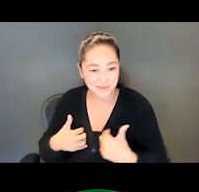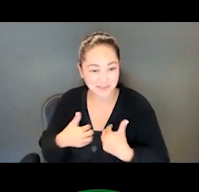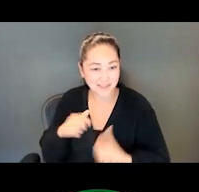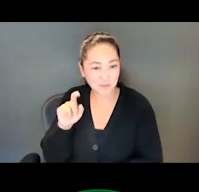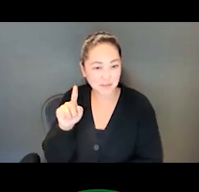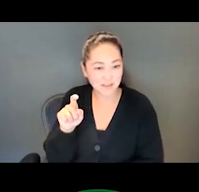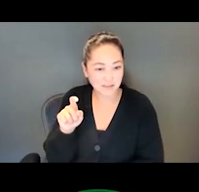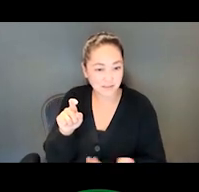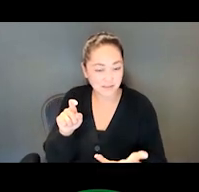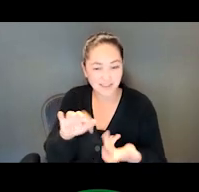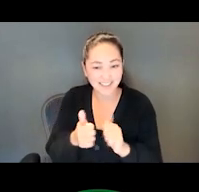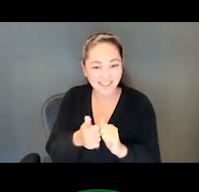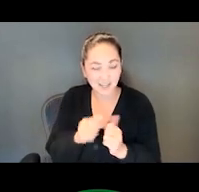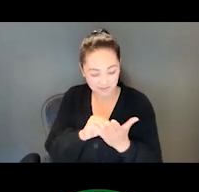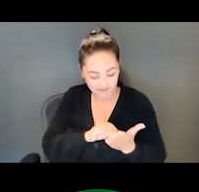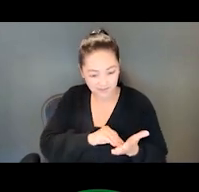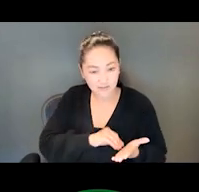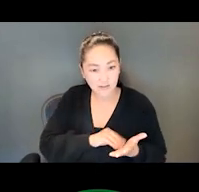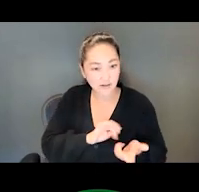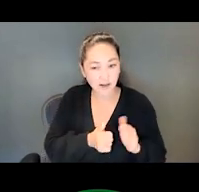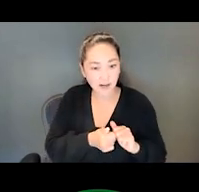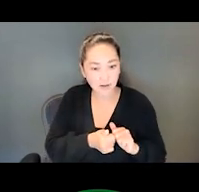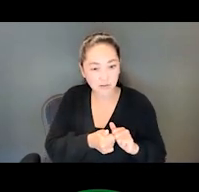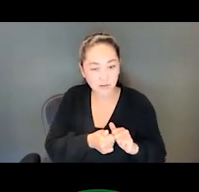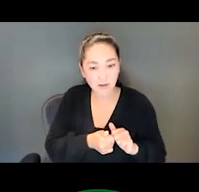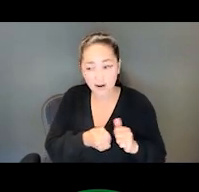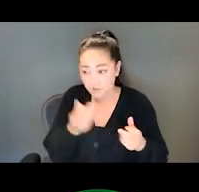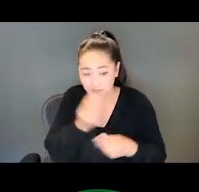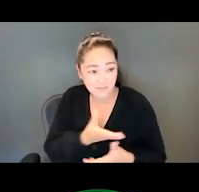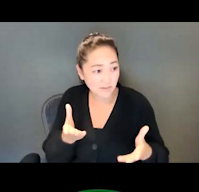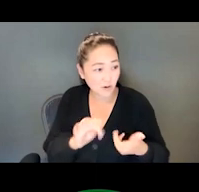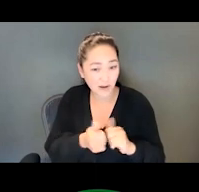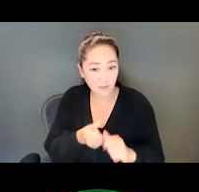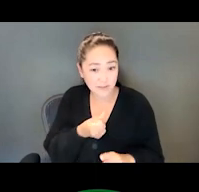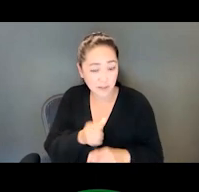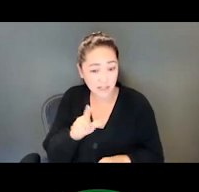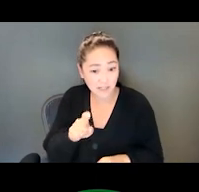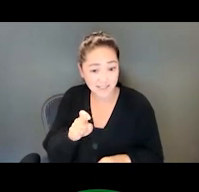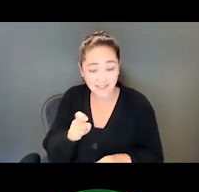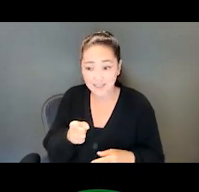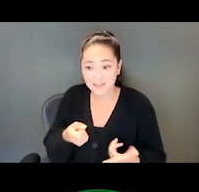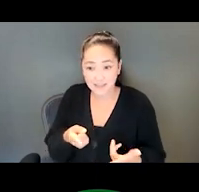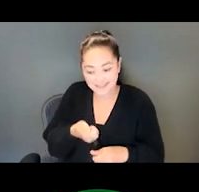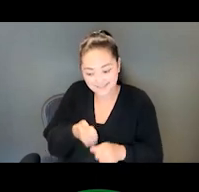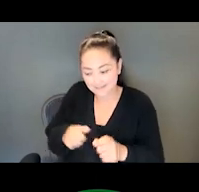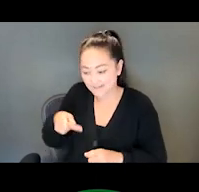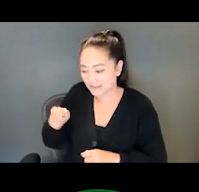parks asking people about their experience in terms of maybe reduce wealth, wildlife.